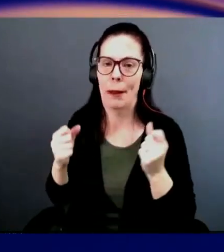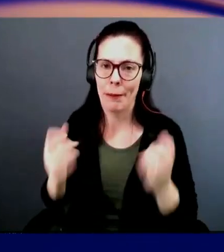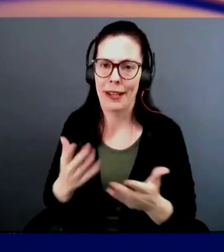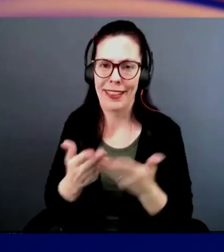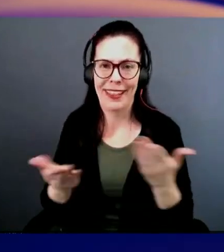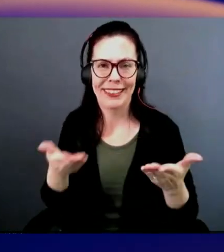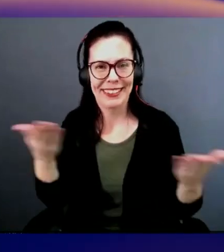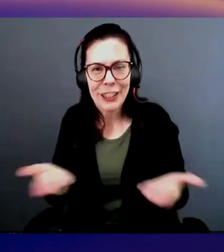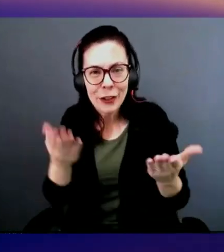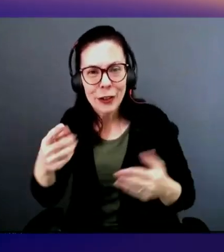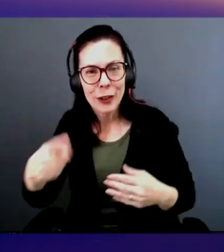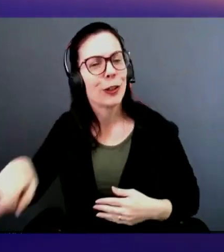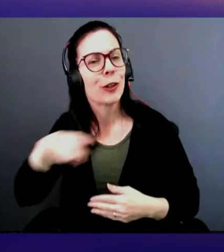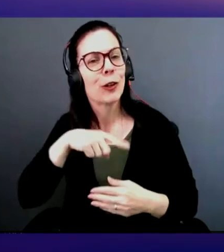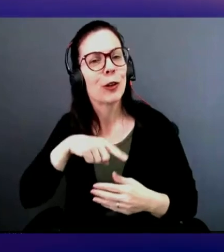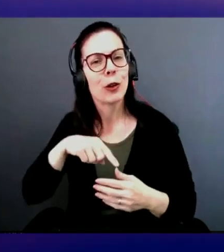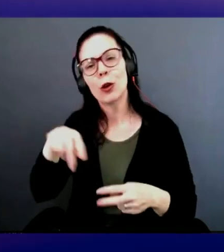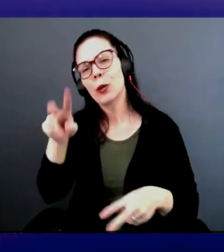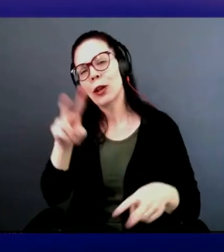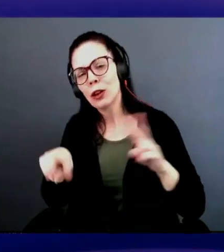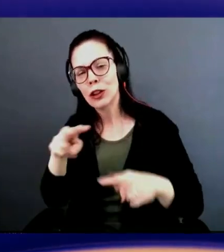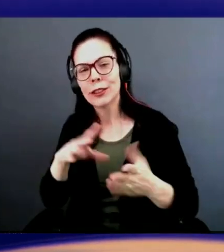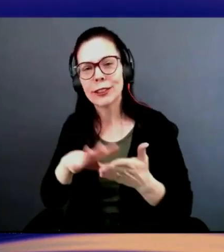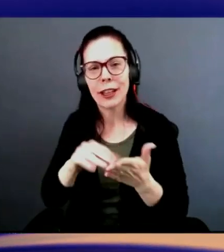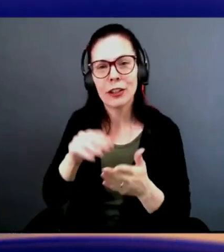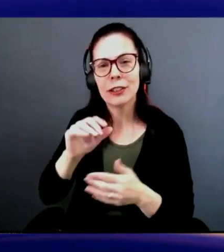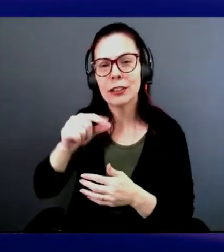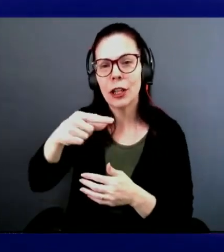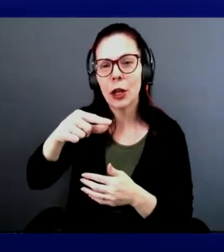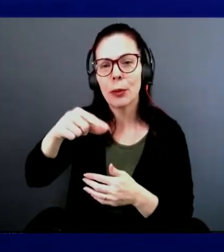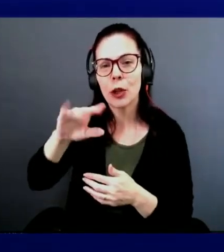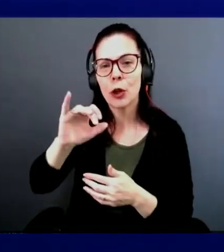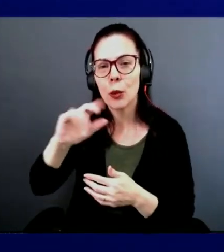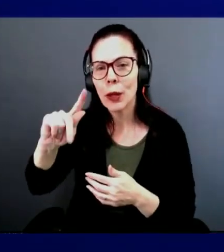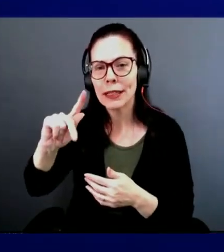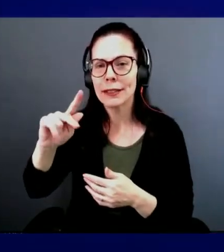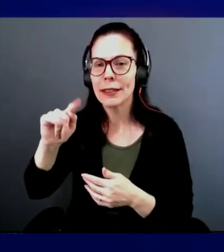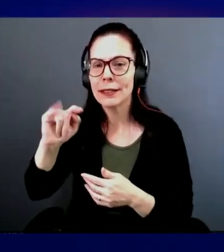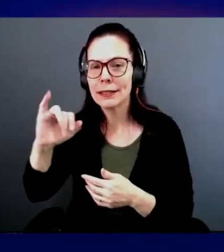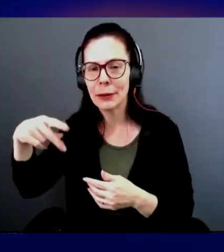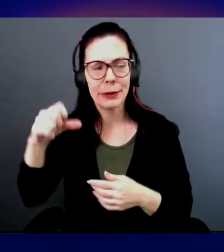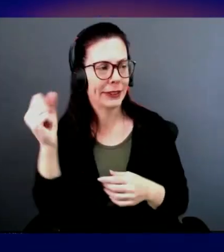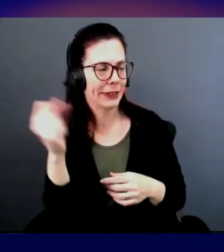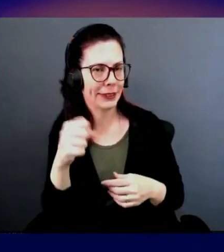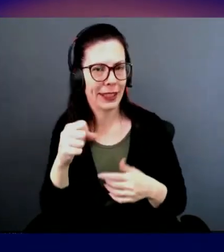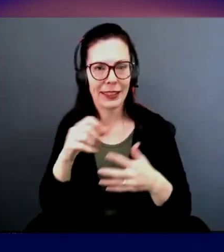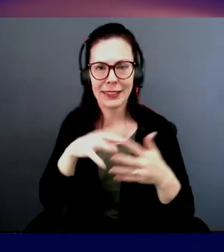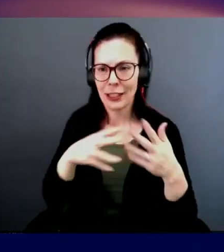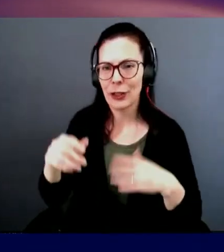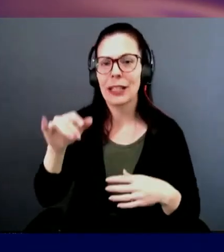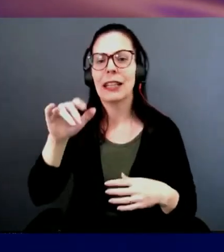We're gonna be looking at some quick tips today, right? Yep. So we have tips. Quick tips. Yeah we have schedule TNC coming back on,